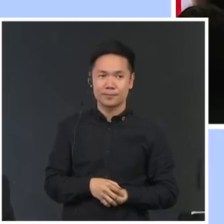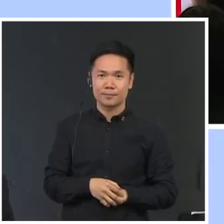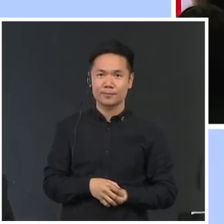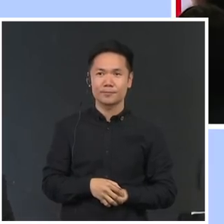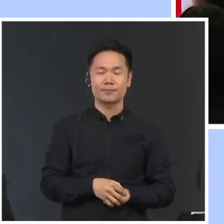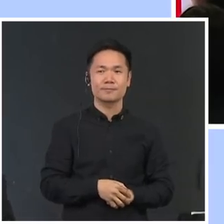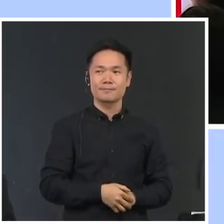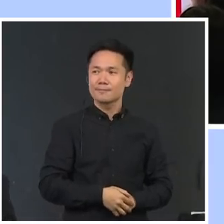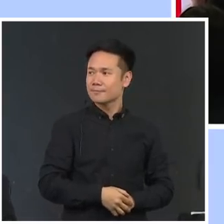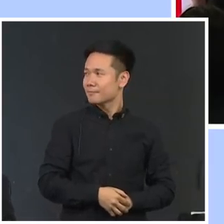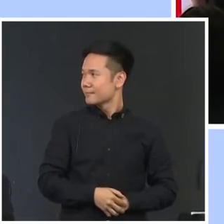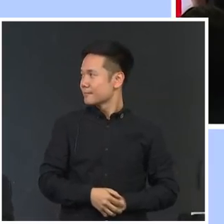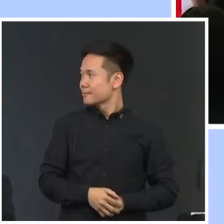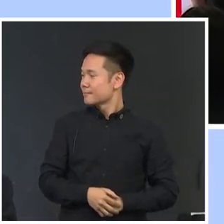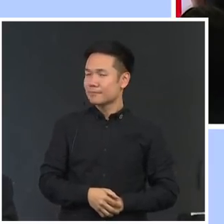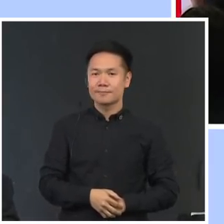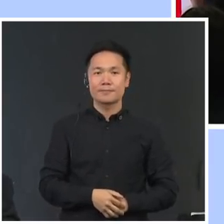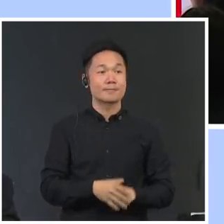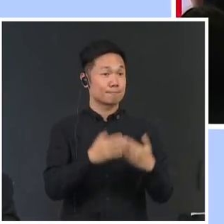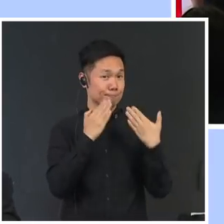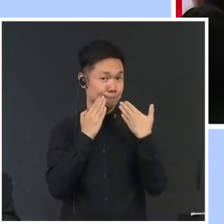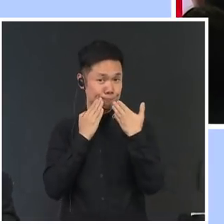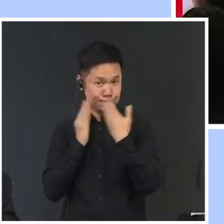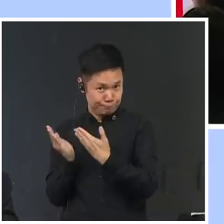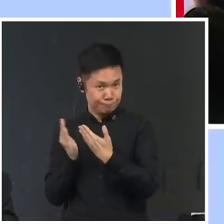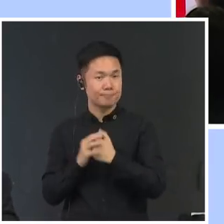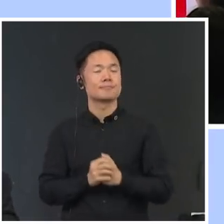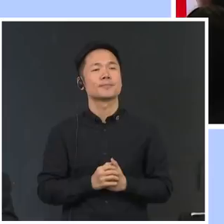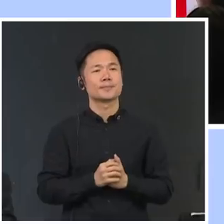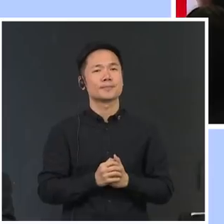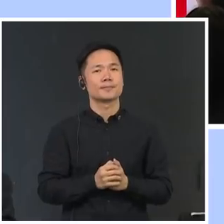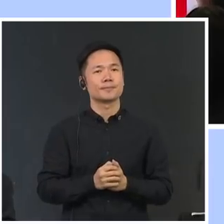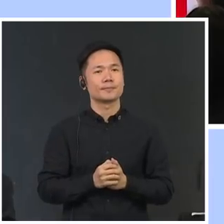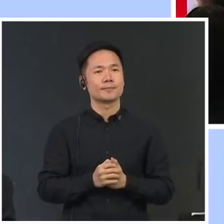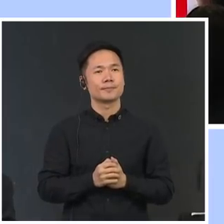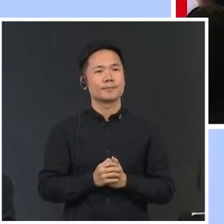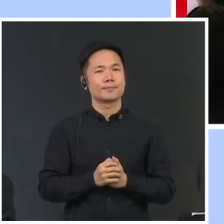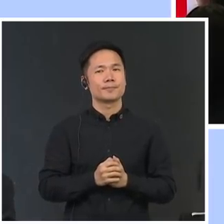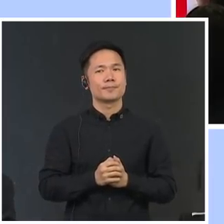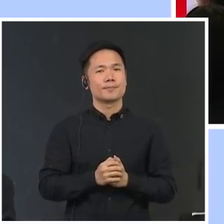sign language will change and can change communities and change individuals and enrich communities and individuals as well. Thank you.